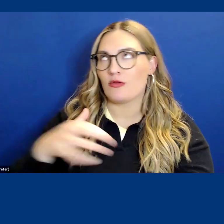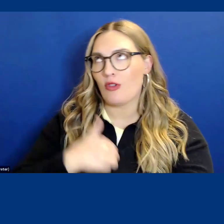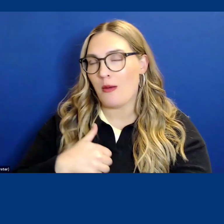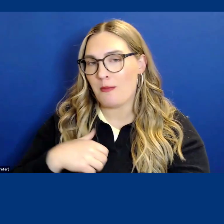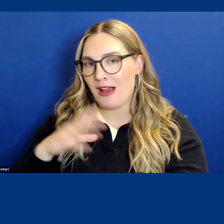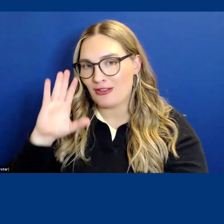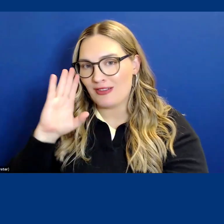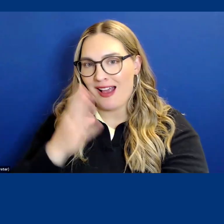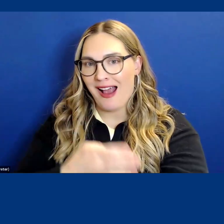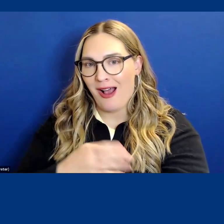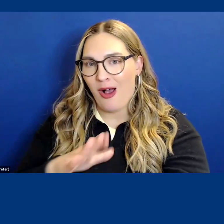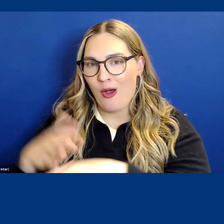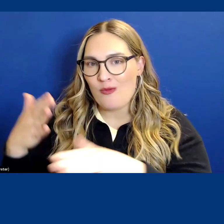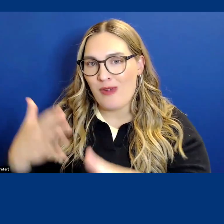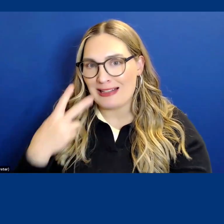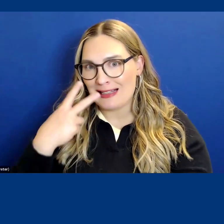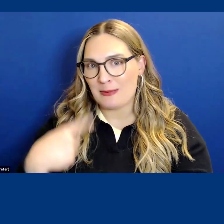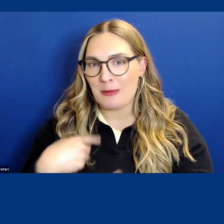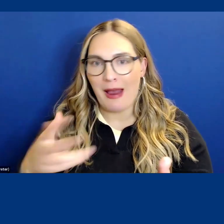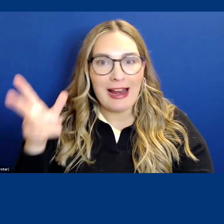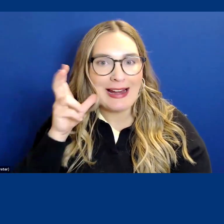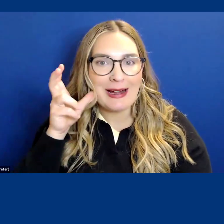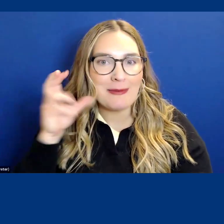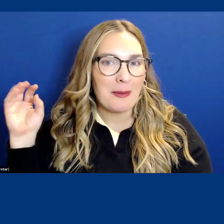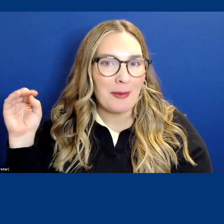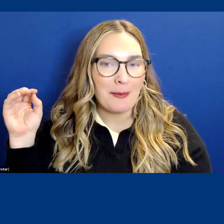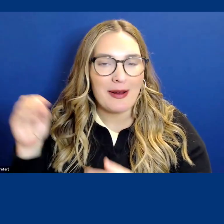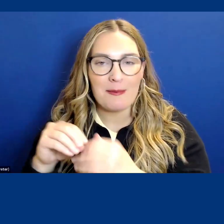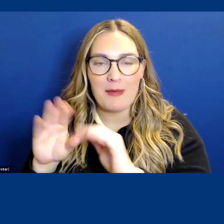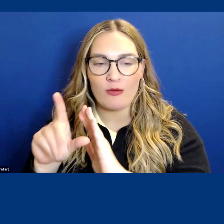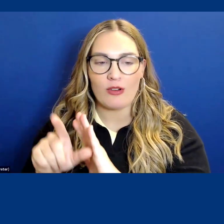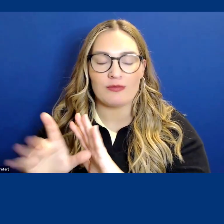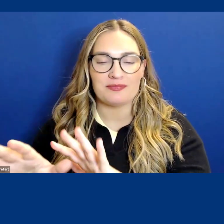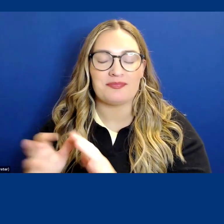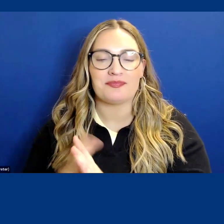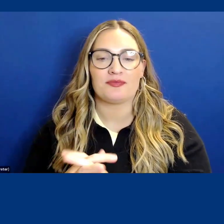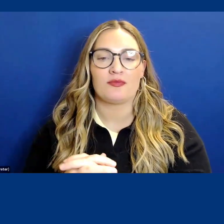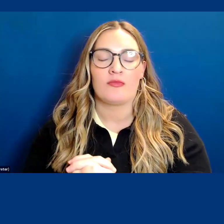way to come see me so you may hear him. But, um, she was